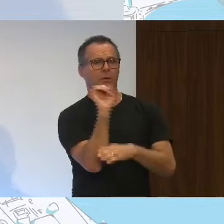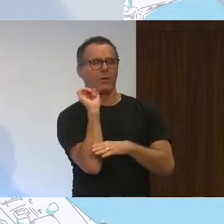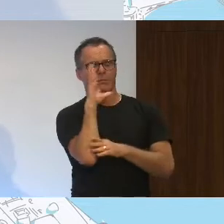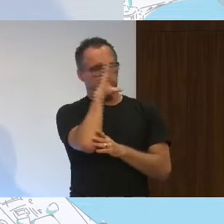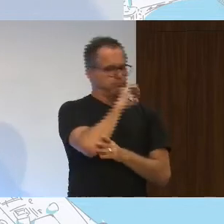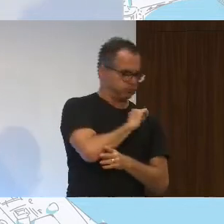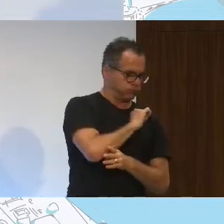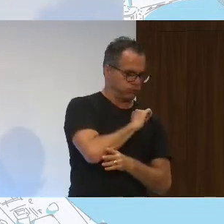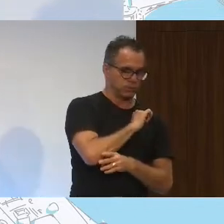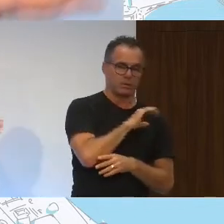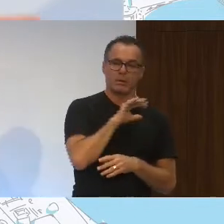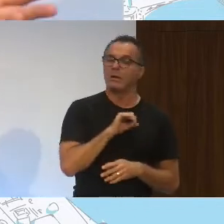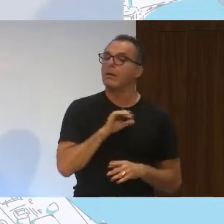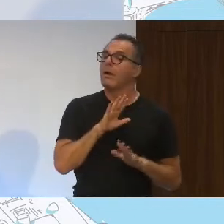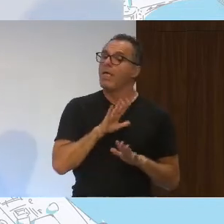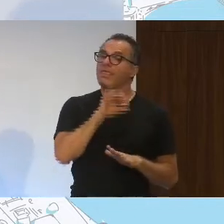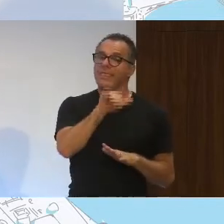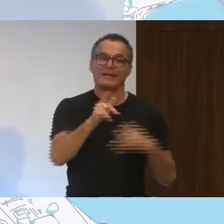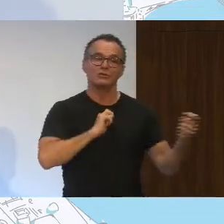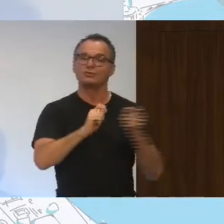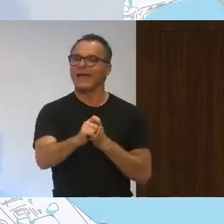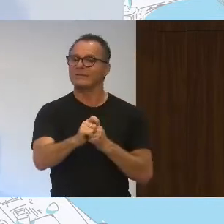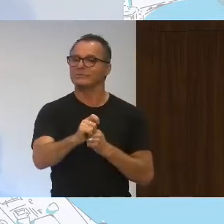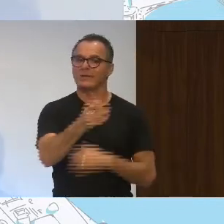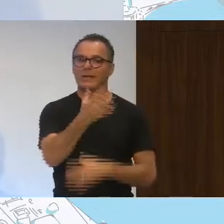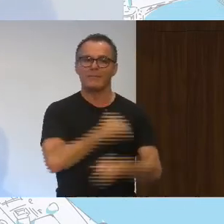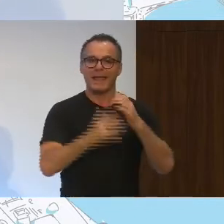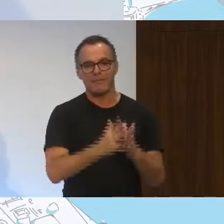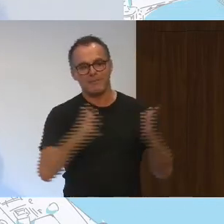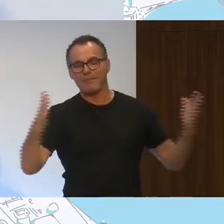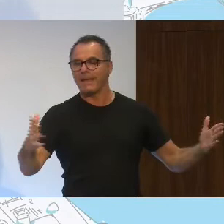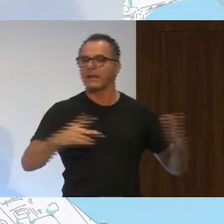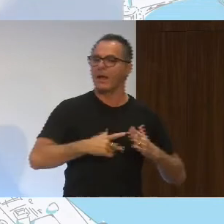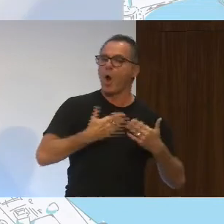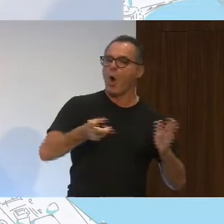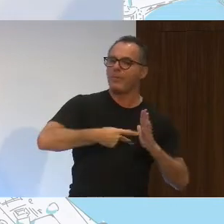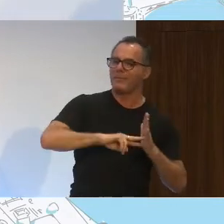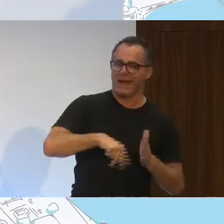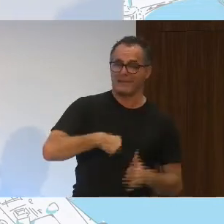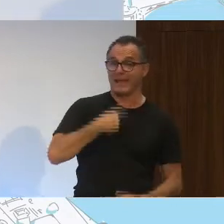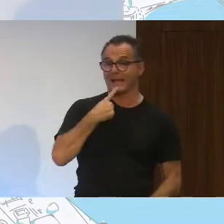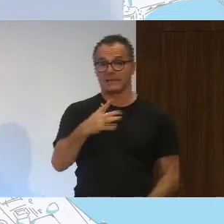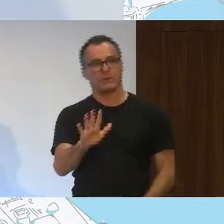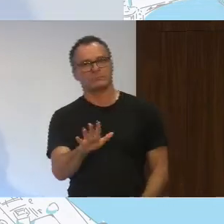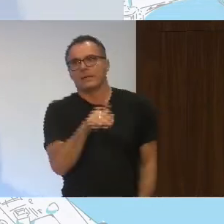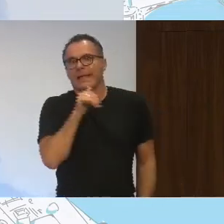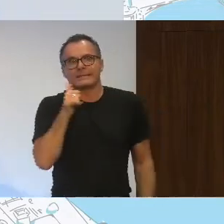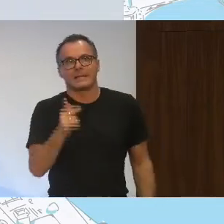and then they renovated the whole floor and turned them into larger open plan offices. So I said to them, Well, that's very nice, but You probably don't want me